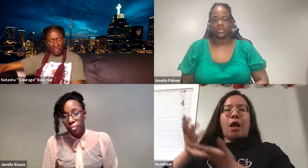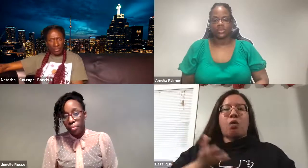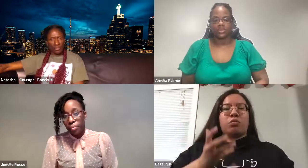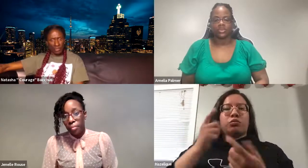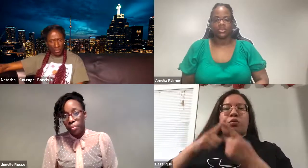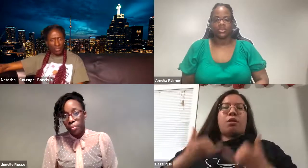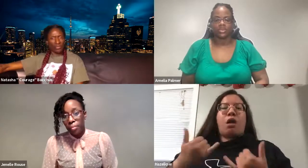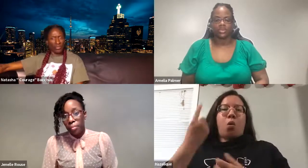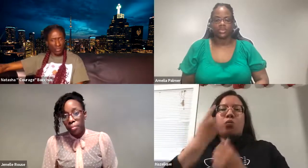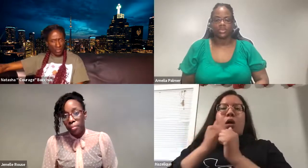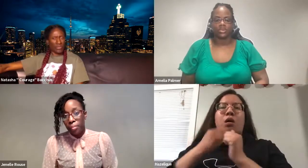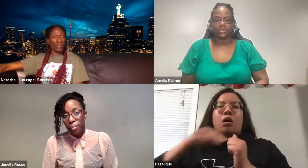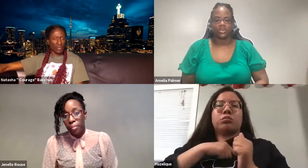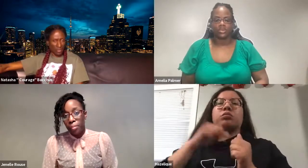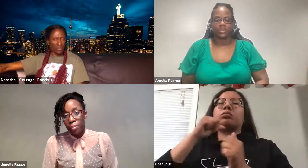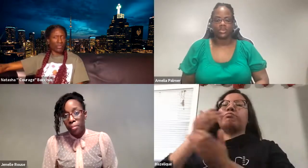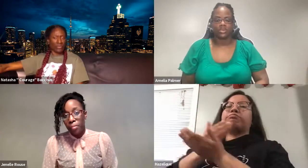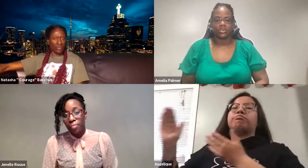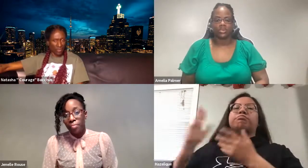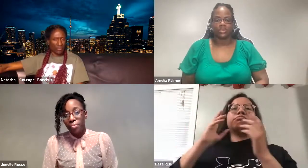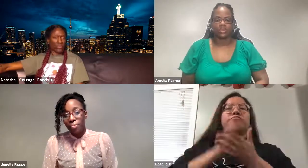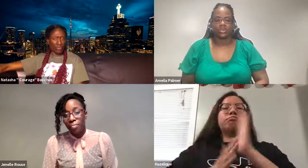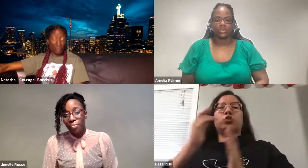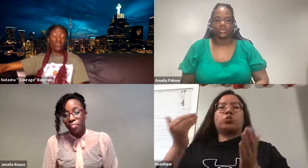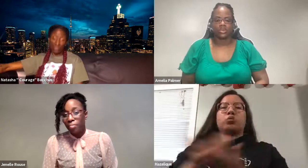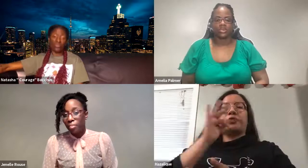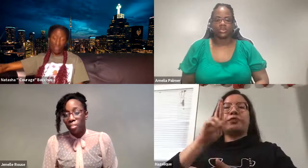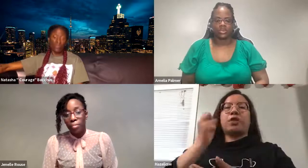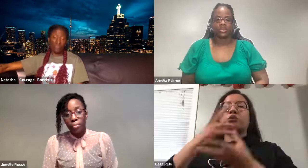ancestors and the experience that they brought in down through the generations